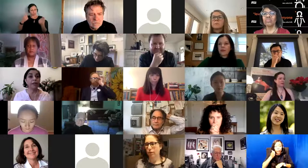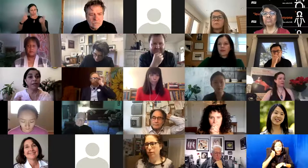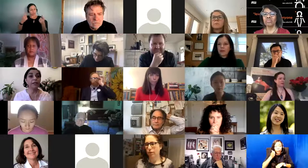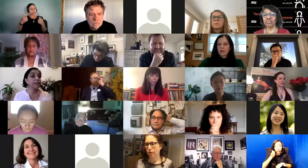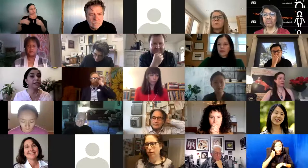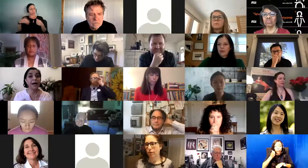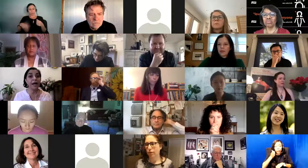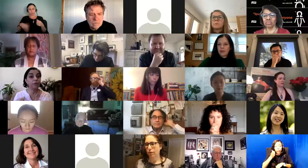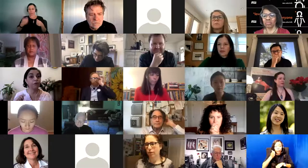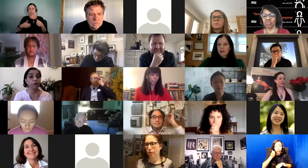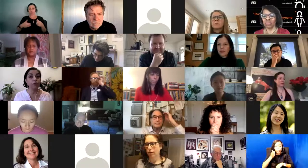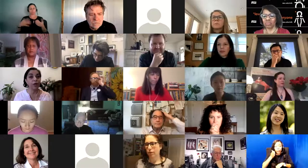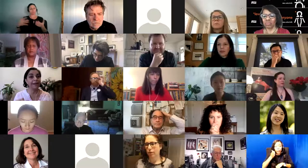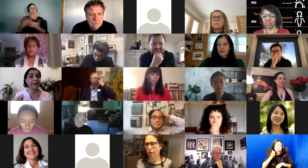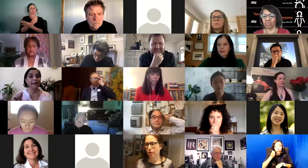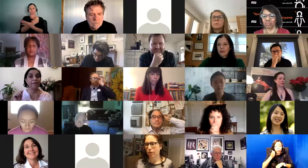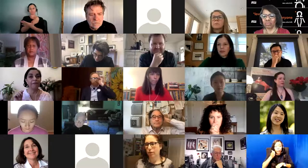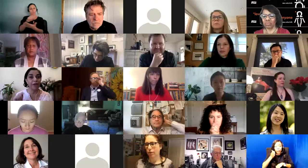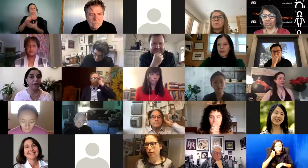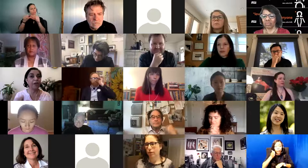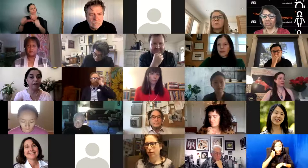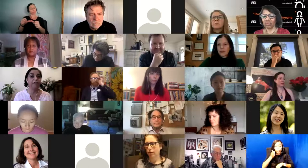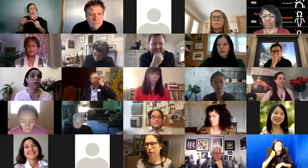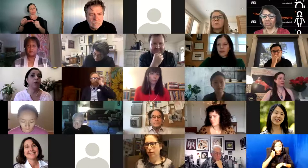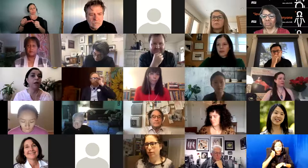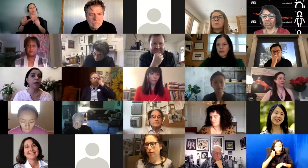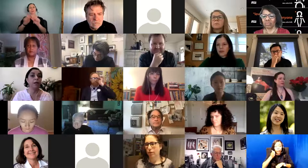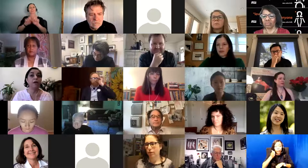this is the time to do it in a very different way.